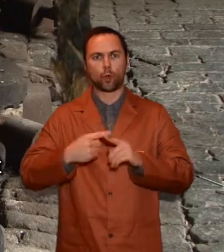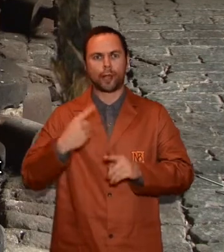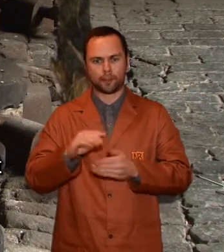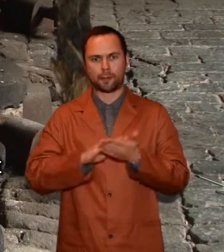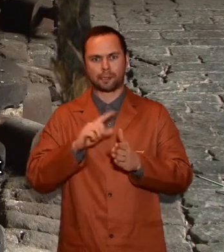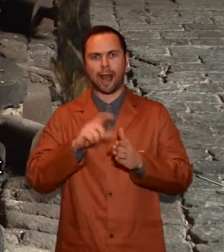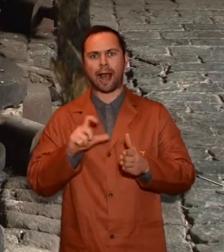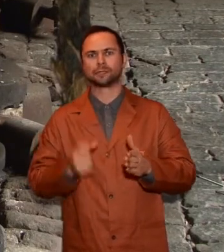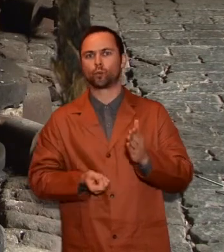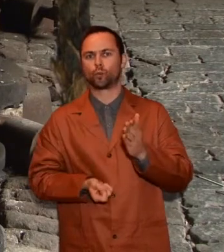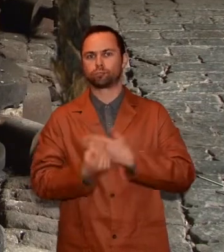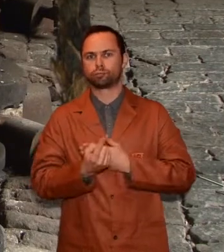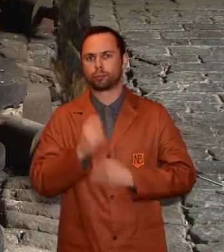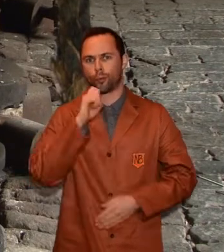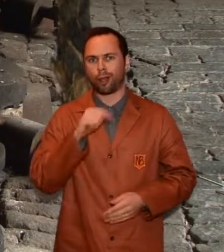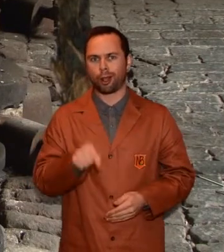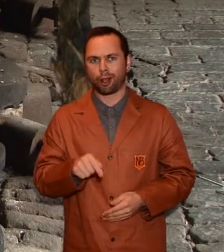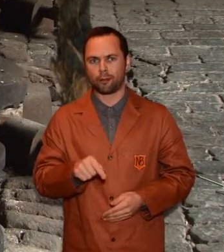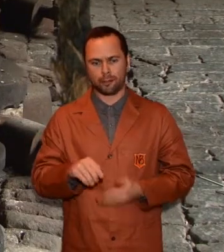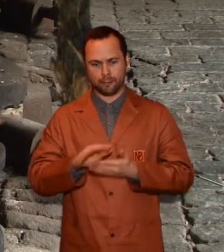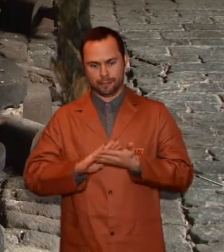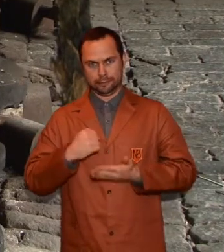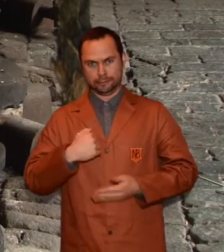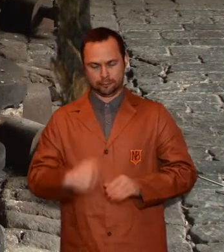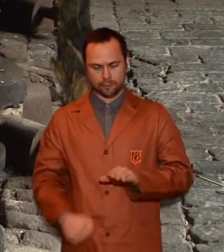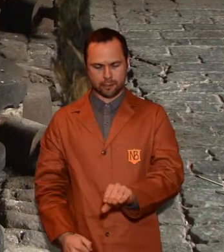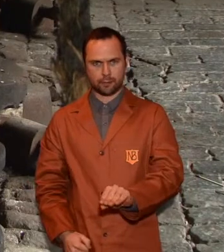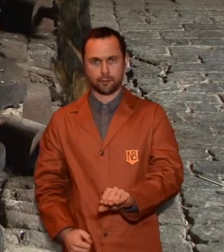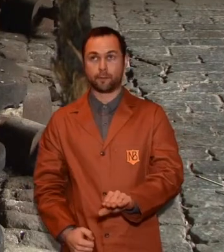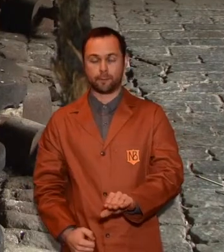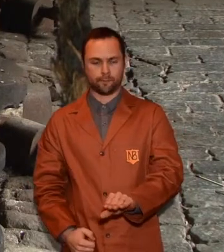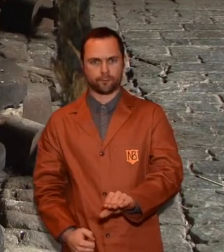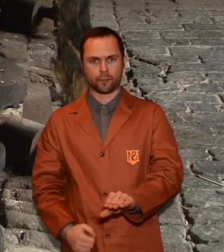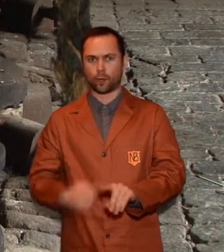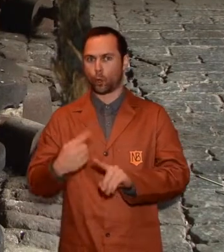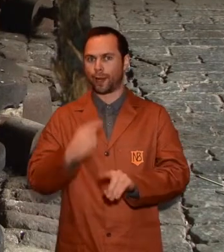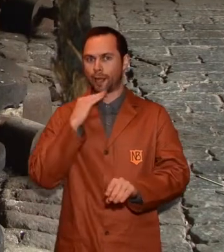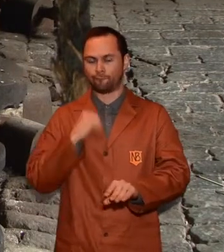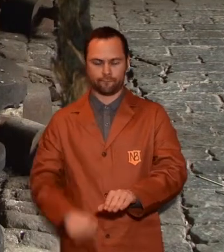If I didn't quite get my hands out of the way fast enough, then I might end up with less fingers than I came to work with.